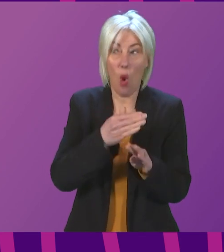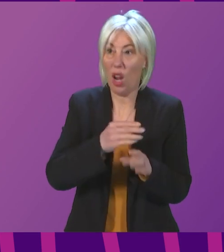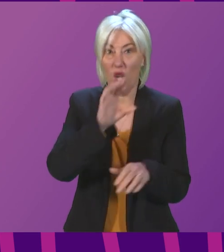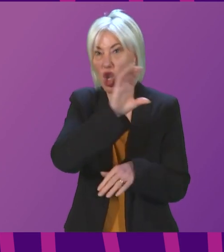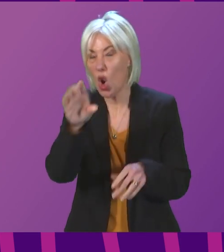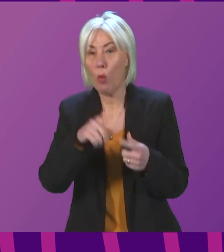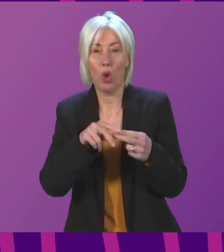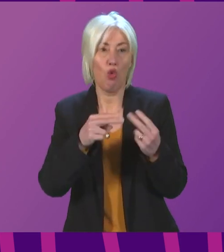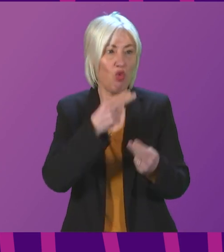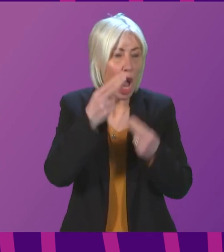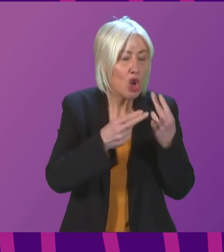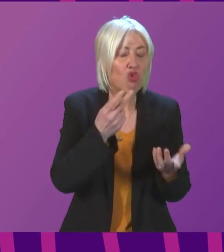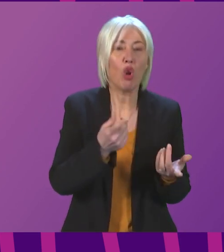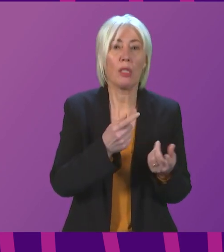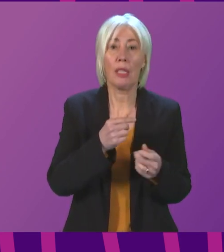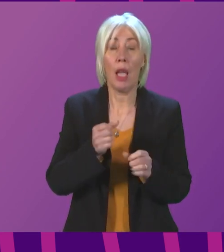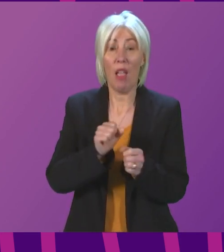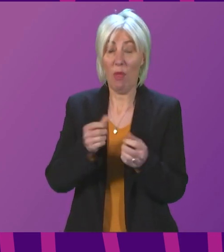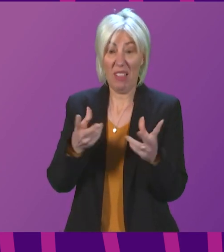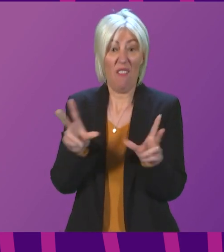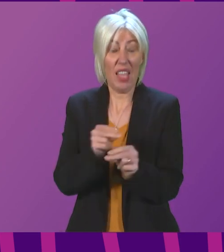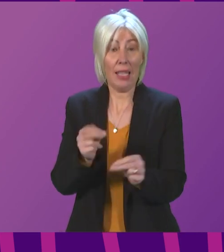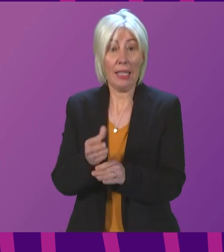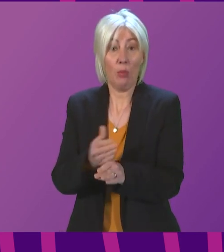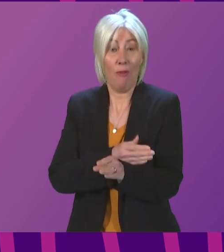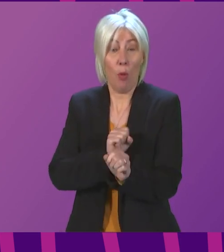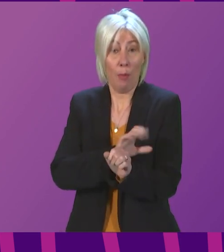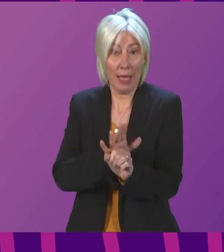There were vacancies before the pandemic, and the situation has been made worse by the pandemic.